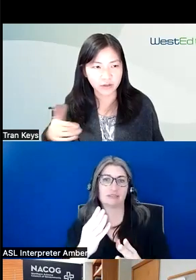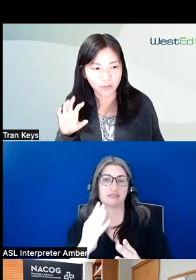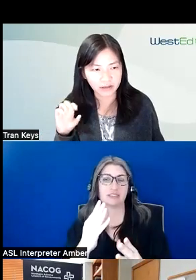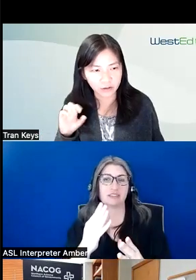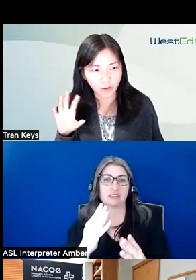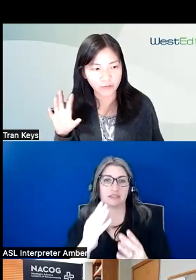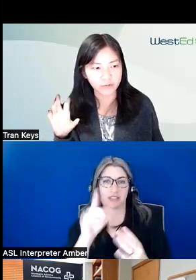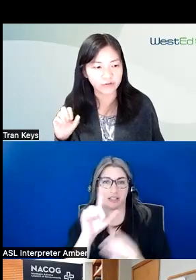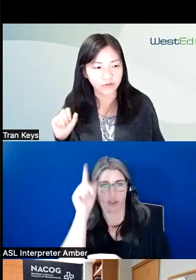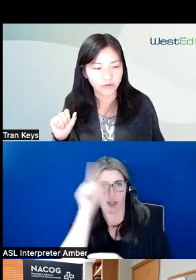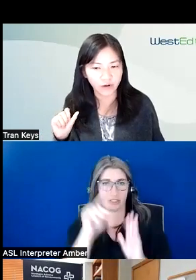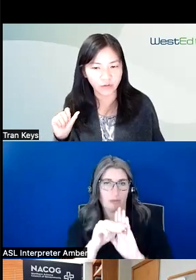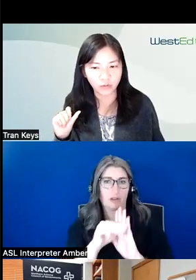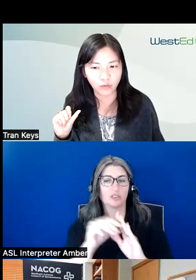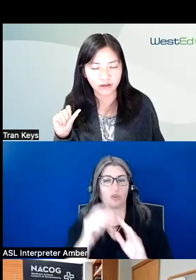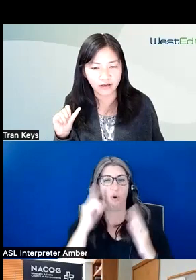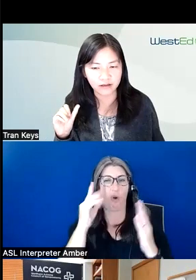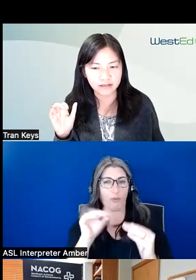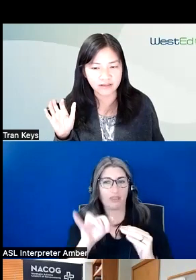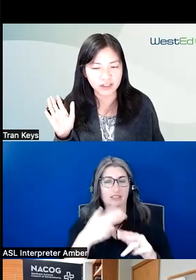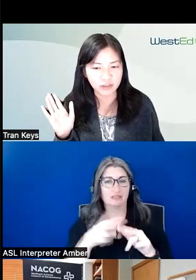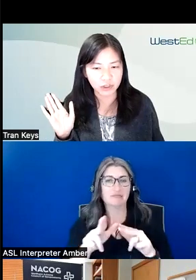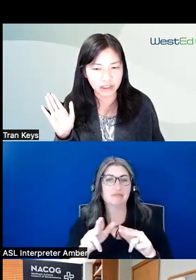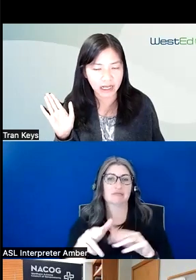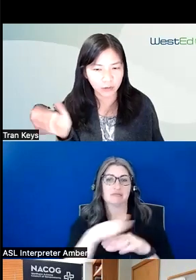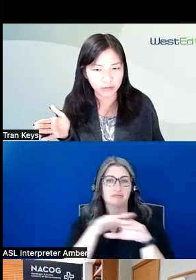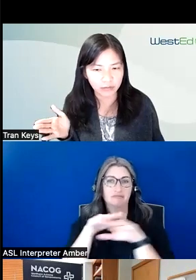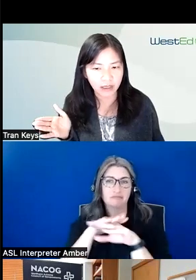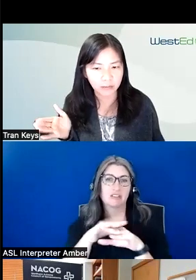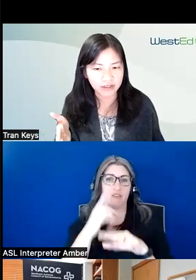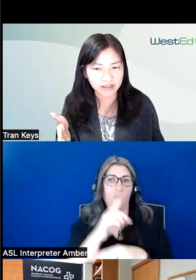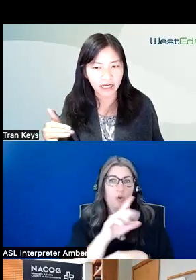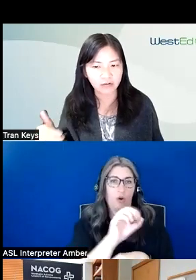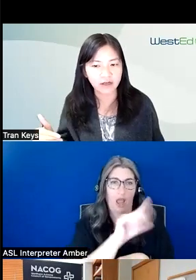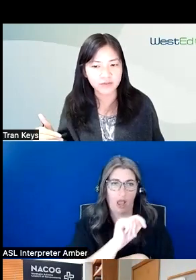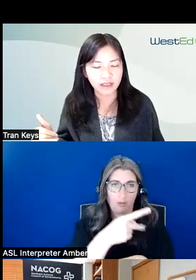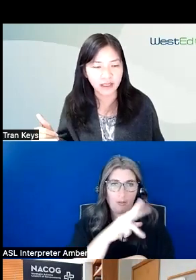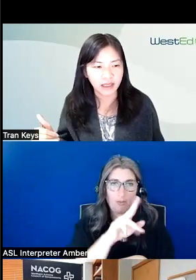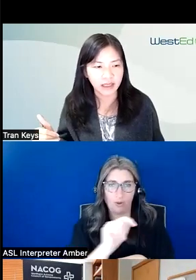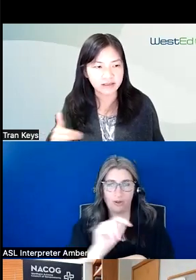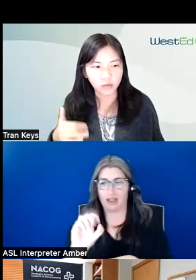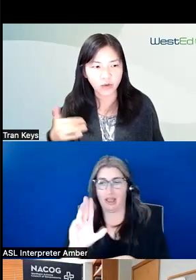We hope that little overview of distinctions between outputs and outcomes, and some ways